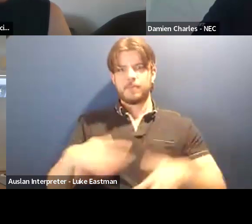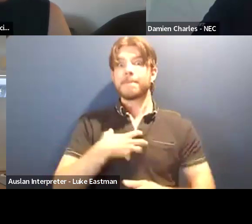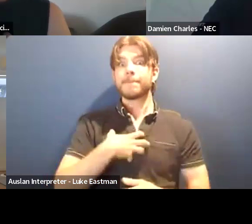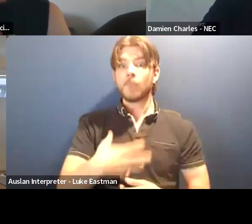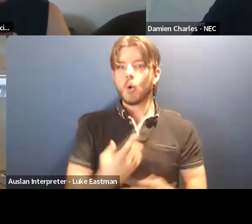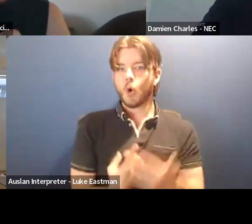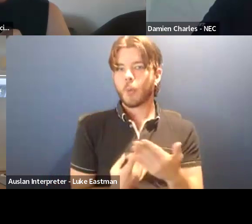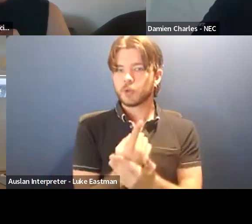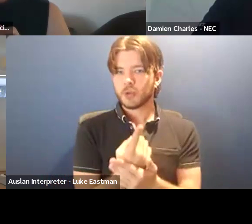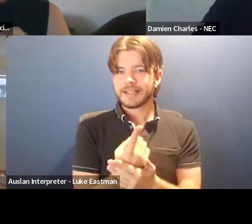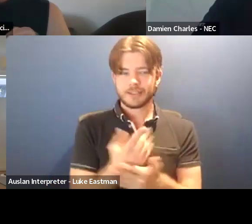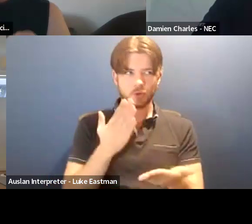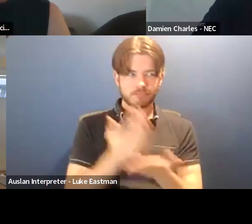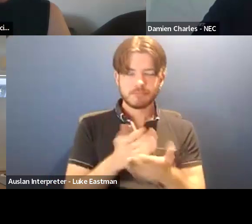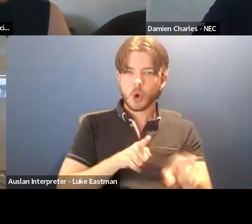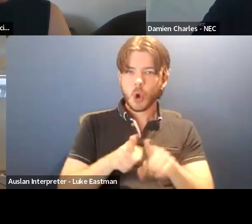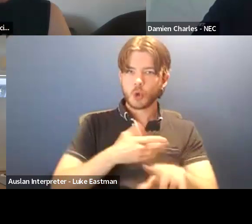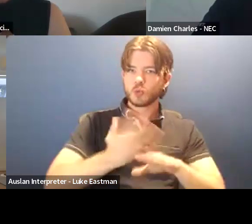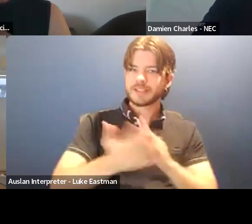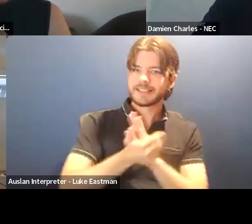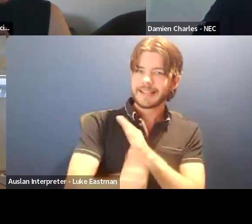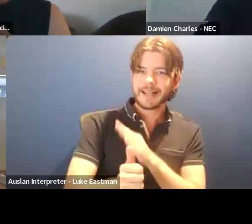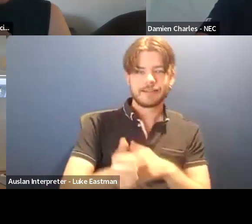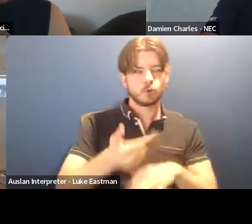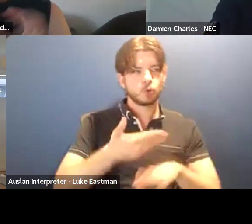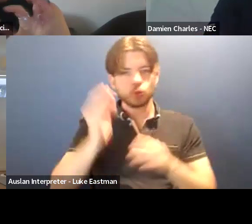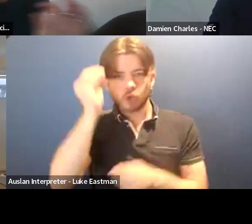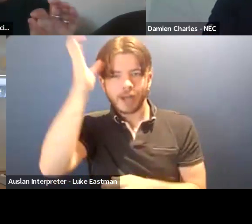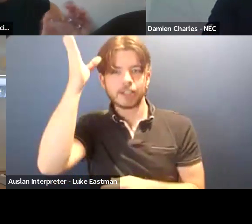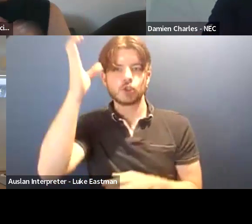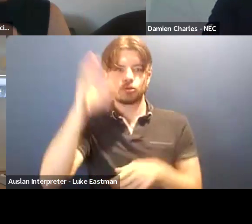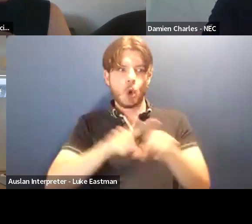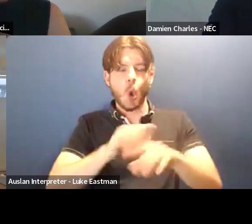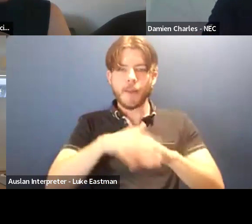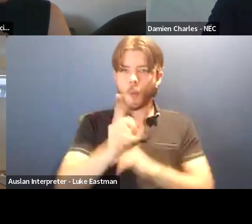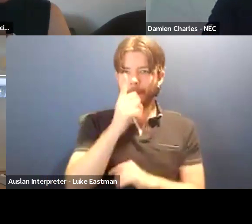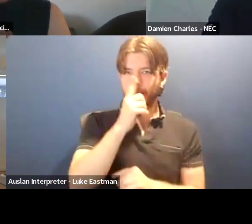to be learning skills and and gaining knowledge about what young people need